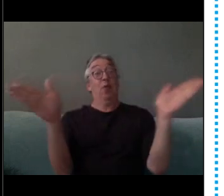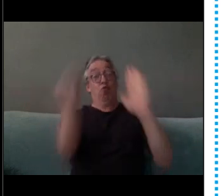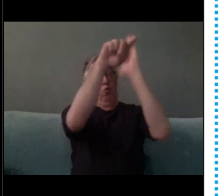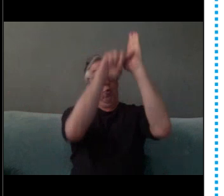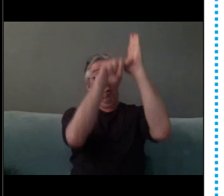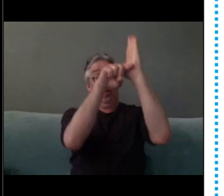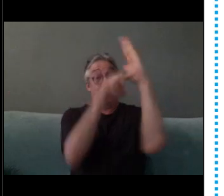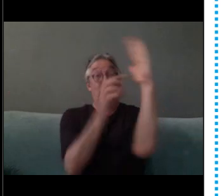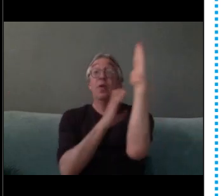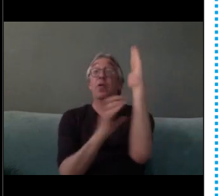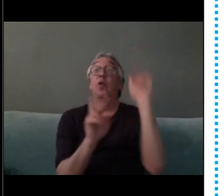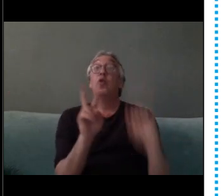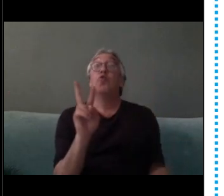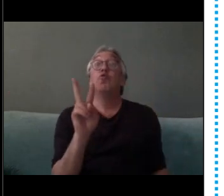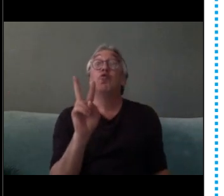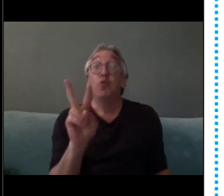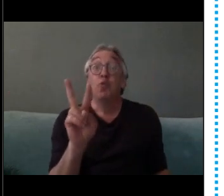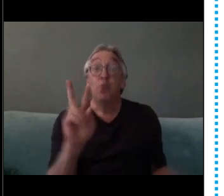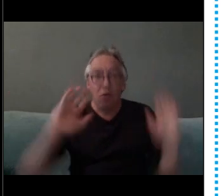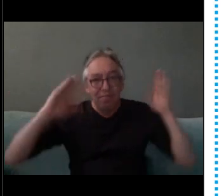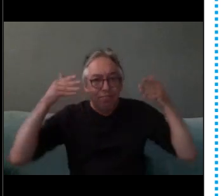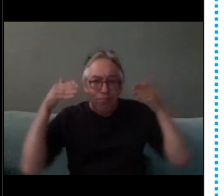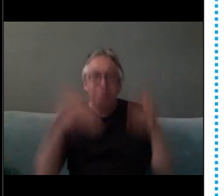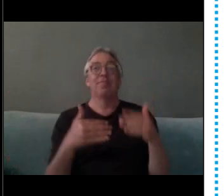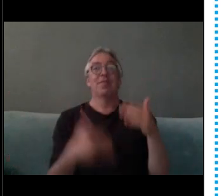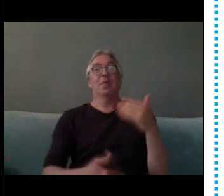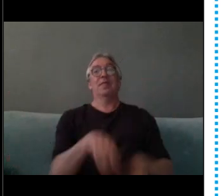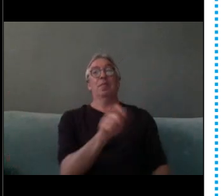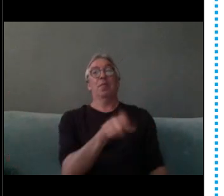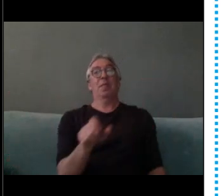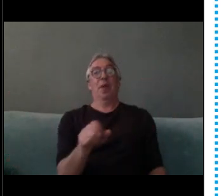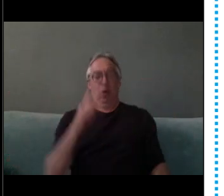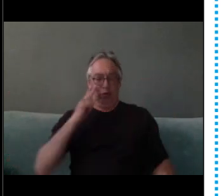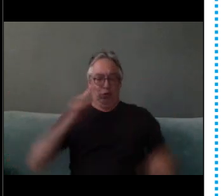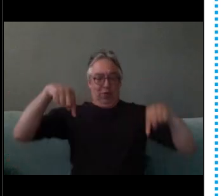In the image, a white and red cruise at the south harbour of Helsinki.